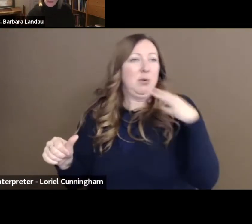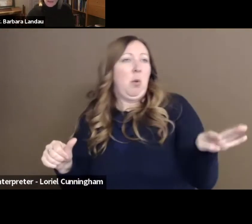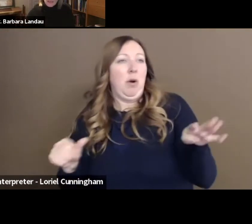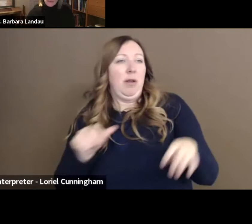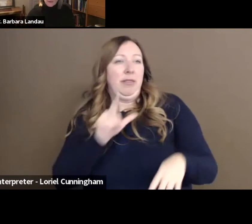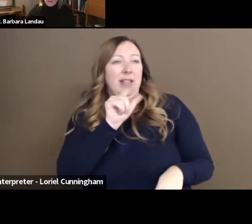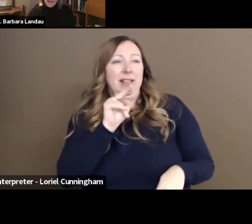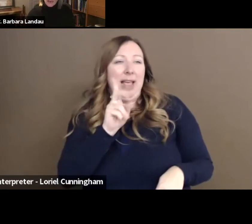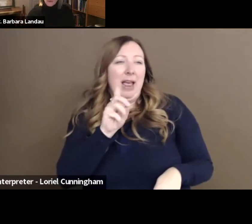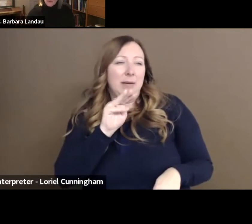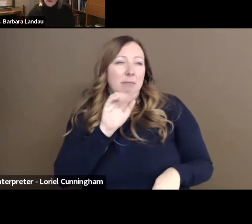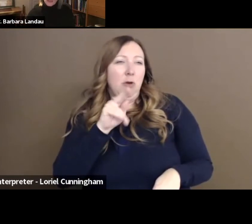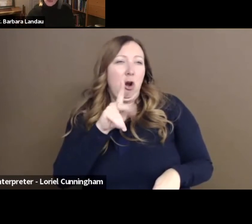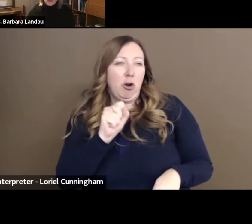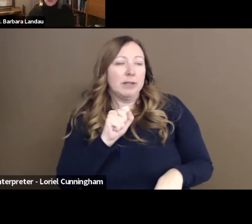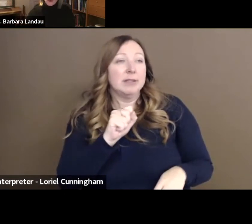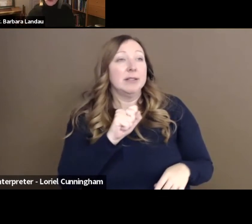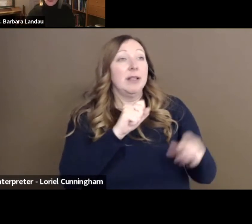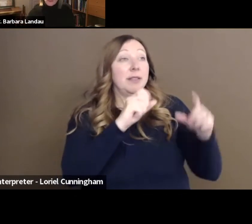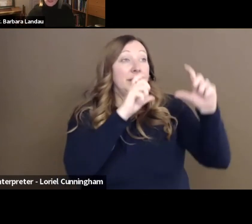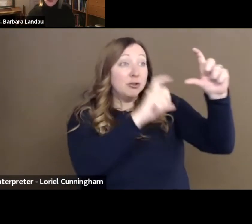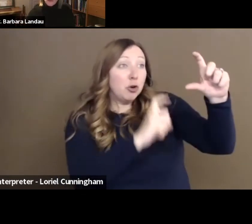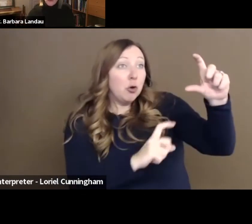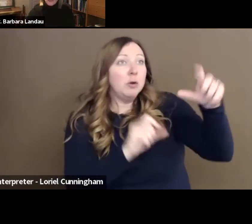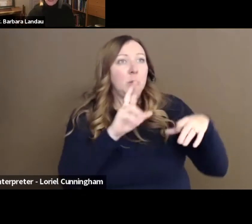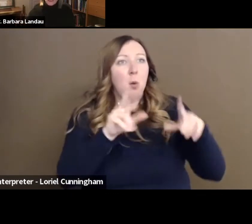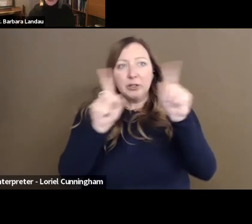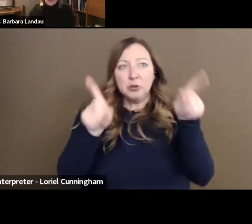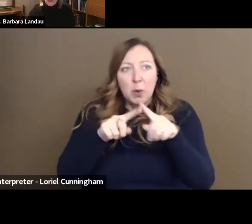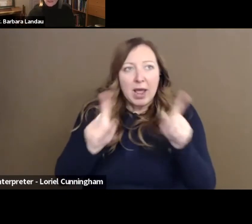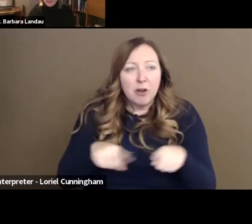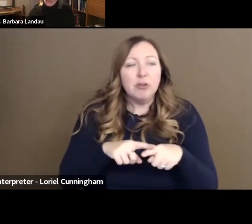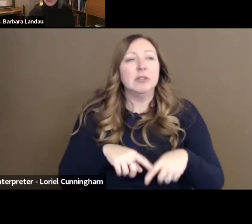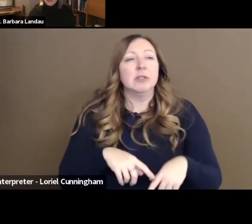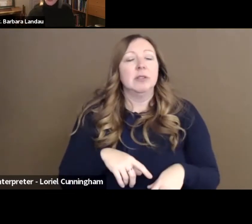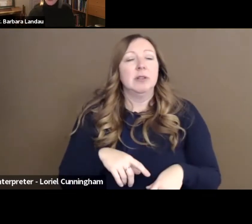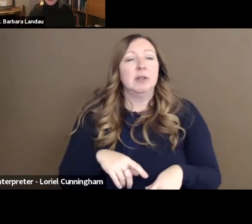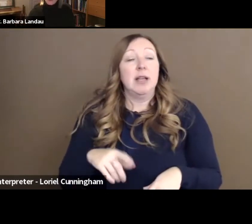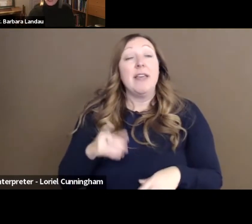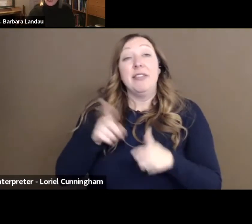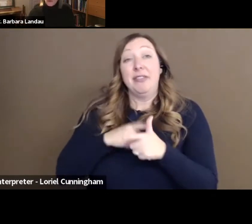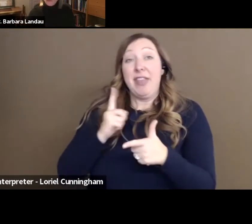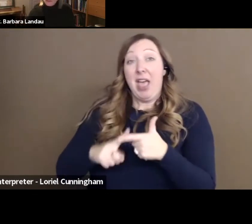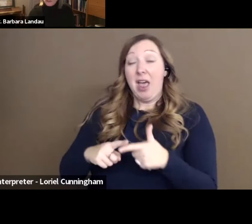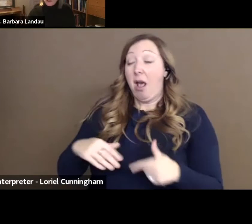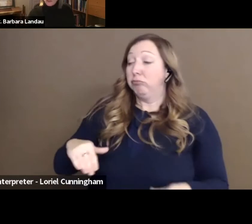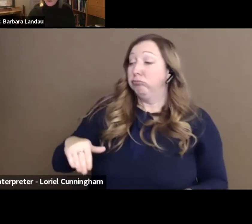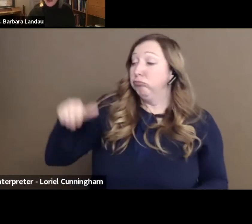they give you a pattern where they don't show you this very characteristic